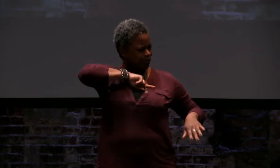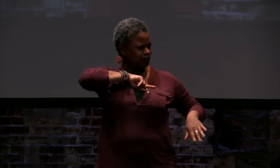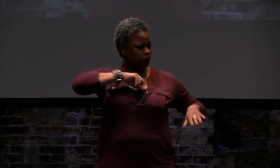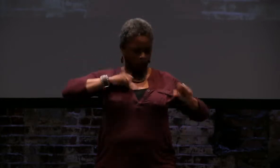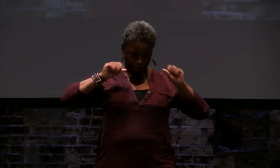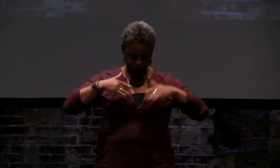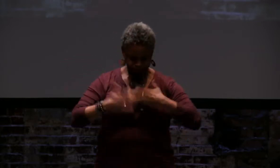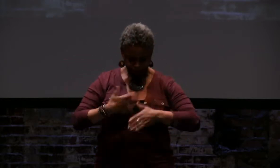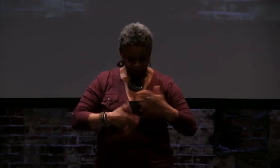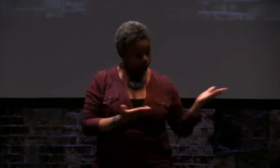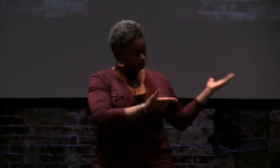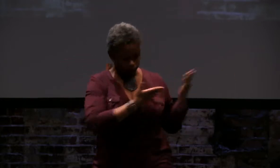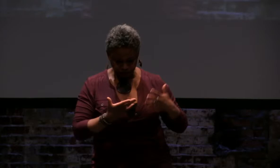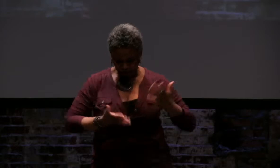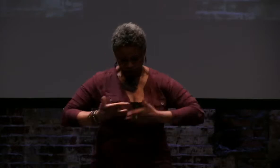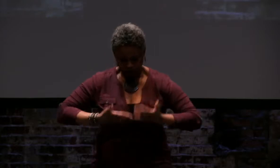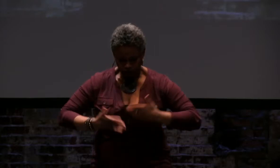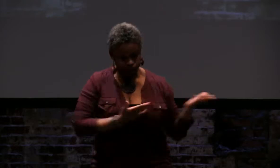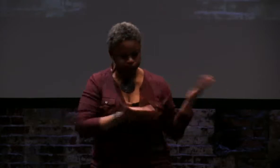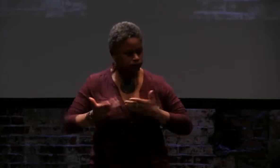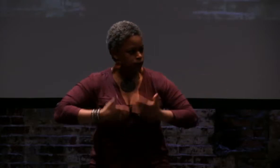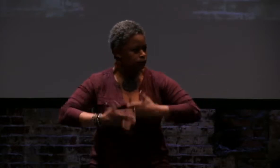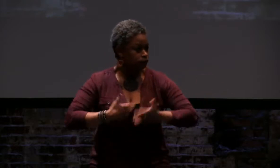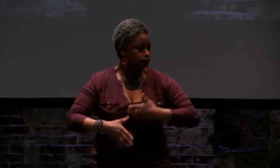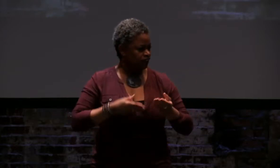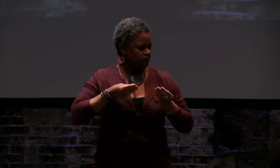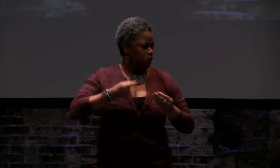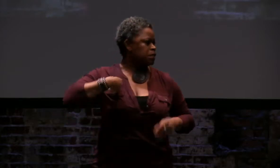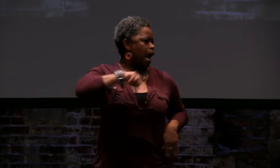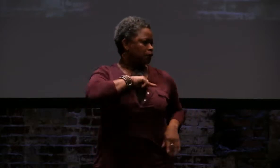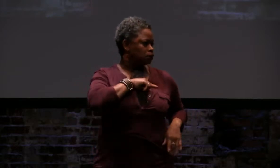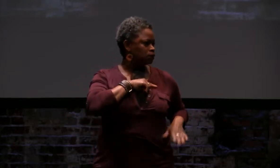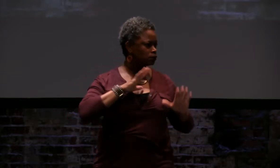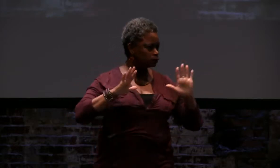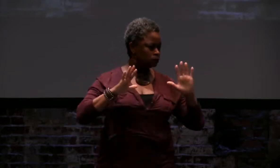Sustenance should be provided so we can keep on moving and keep on working.